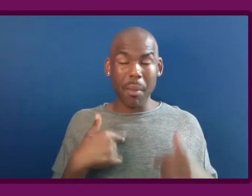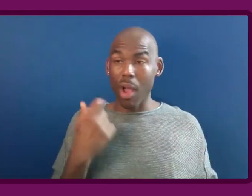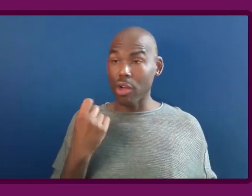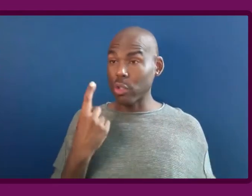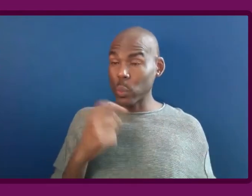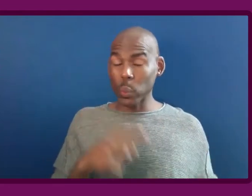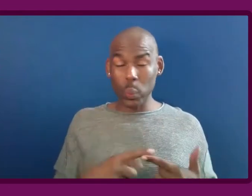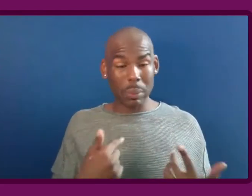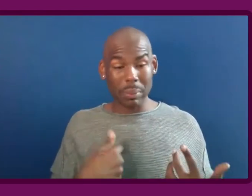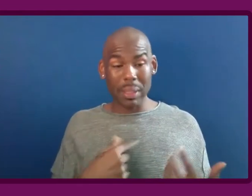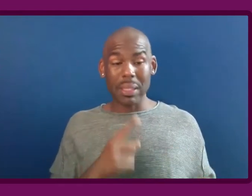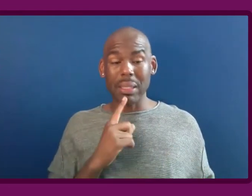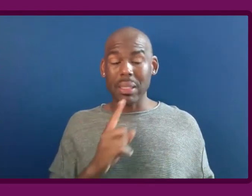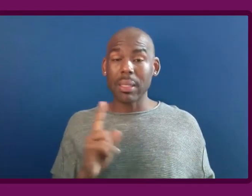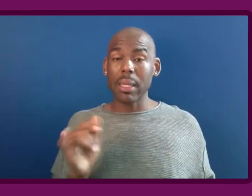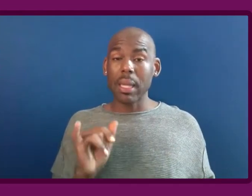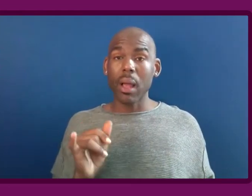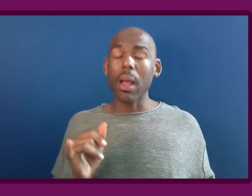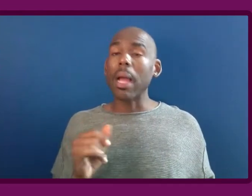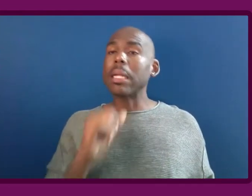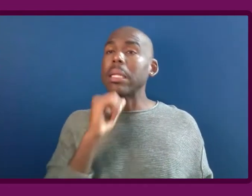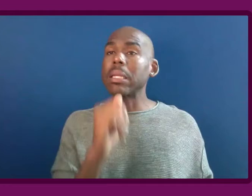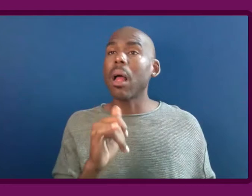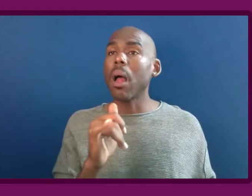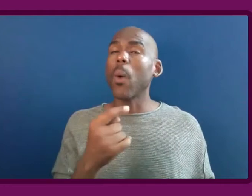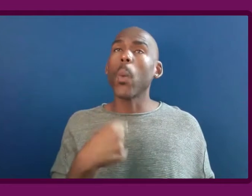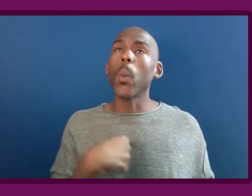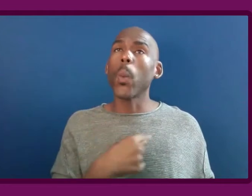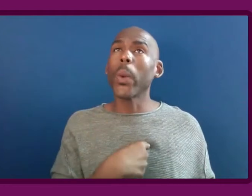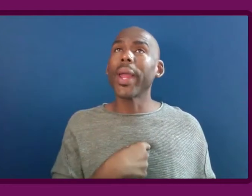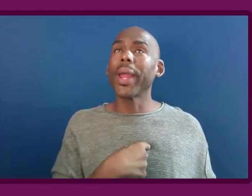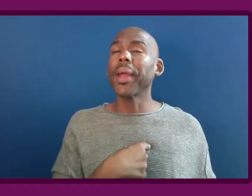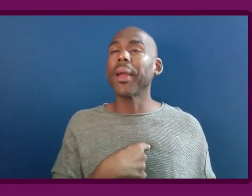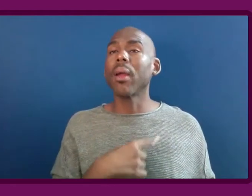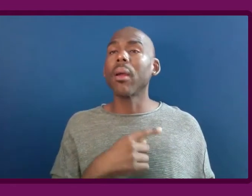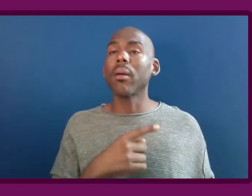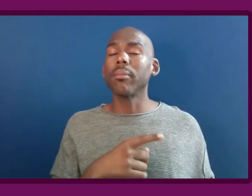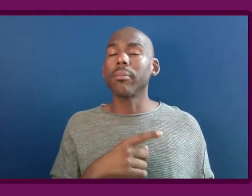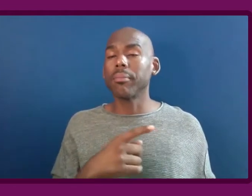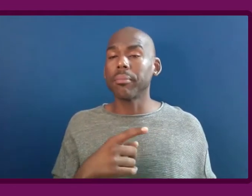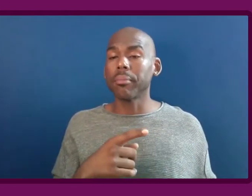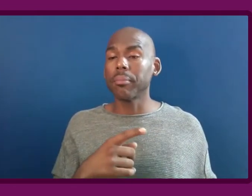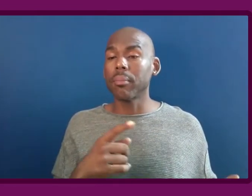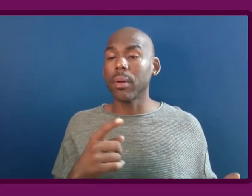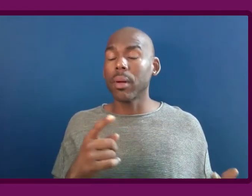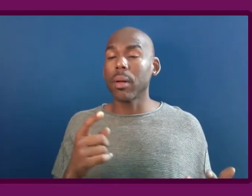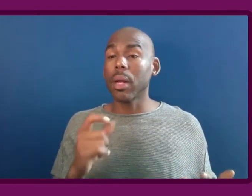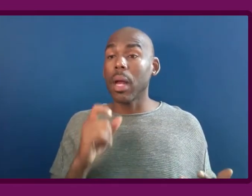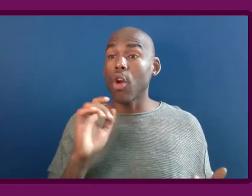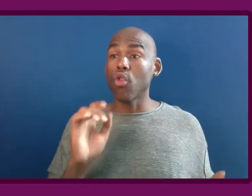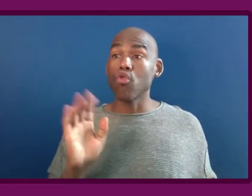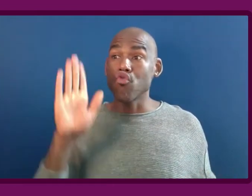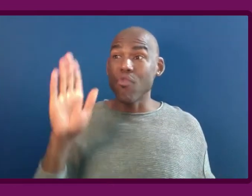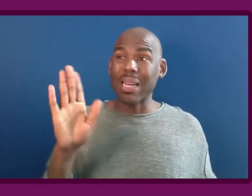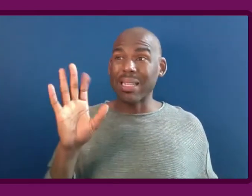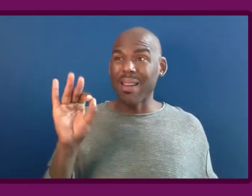I understand." To me, it's not that we were more resilient back then and now we're not. The